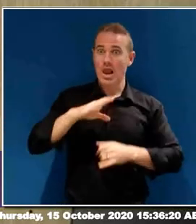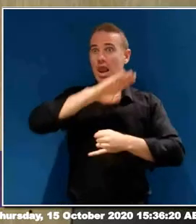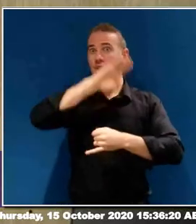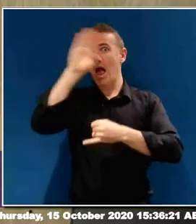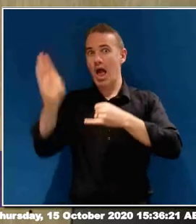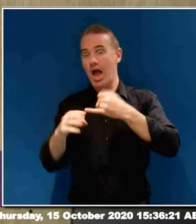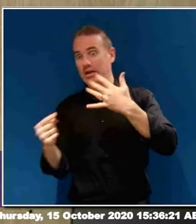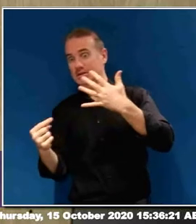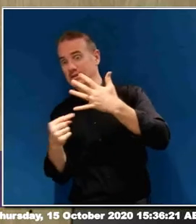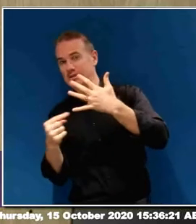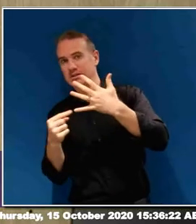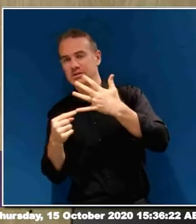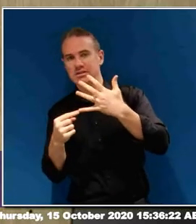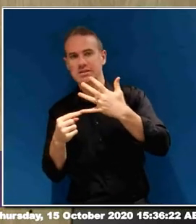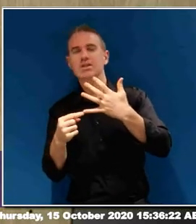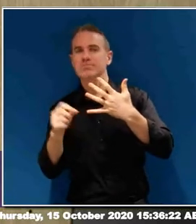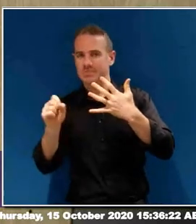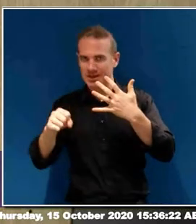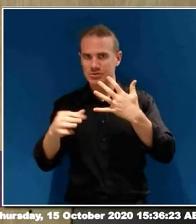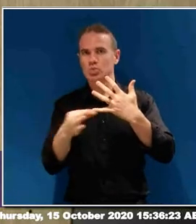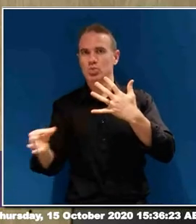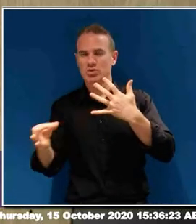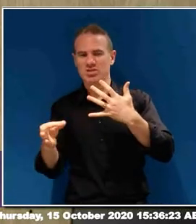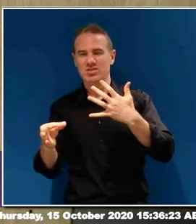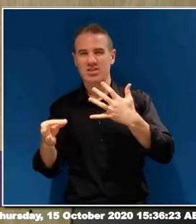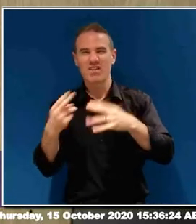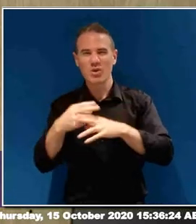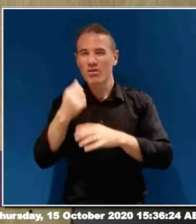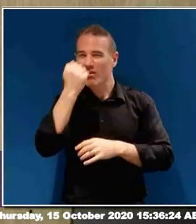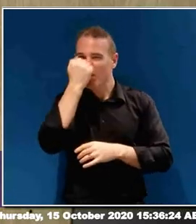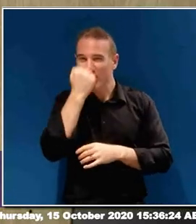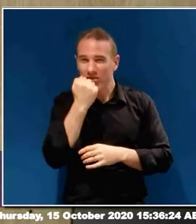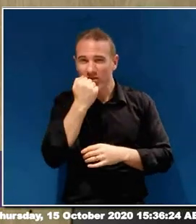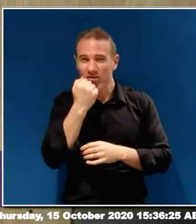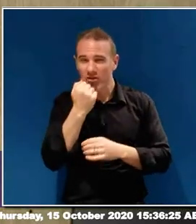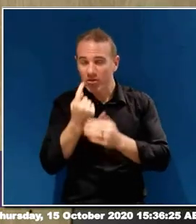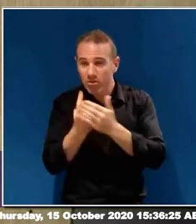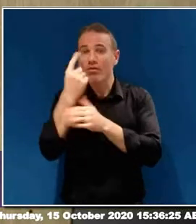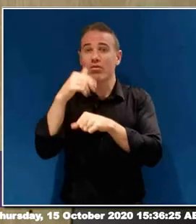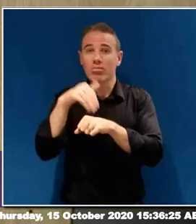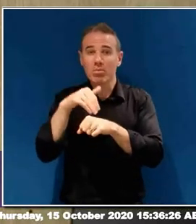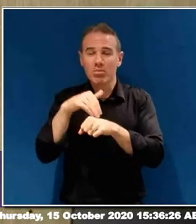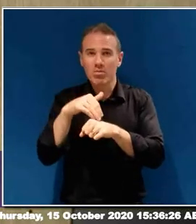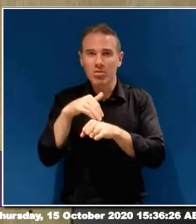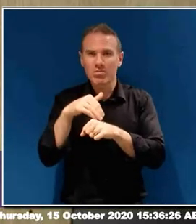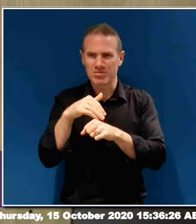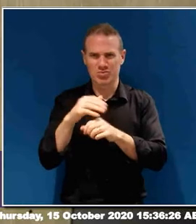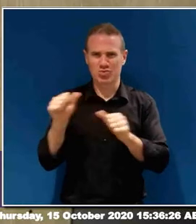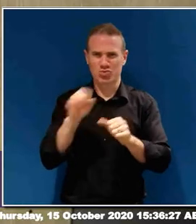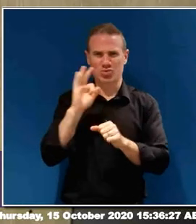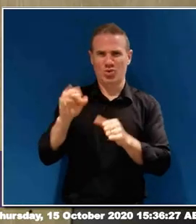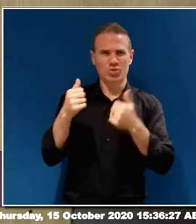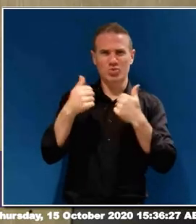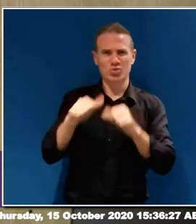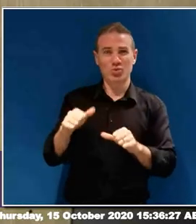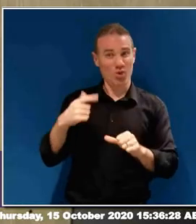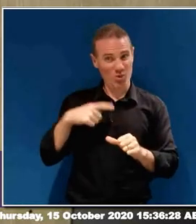It has serious ill-effects that are long-lasting and cumulative. OK.